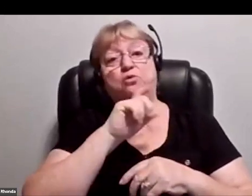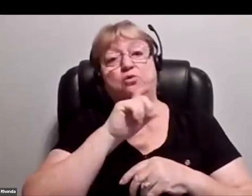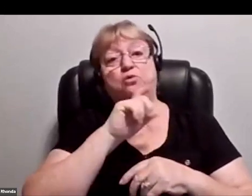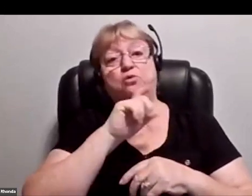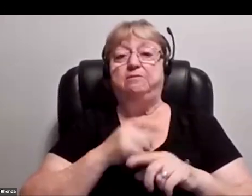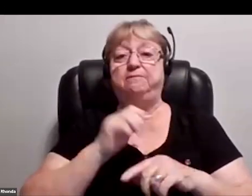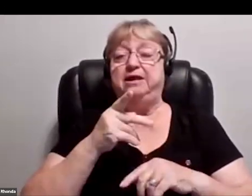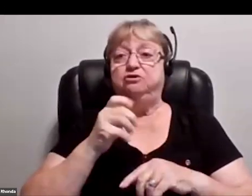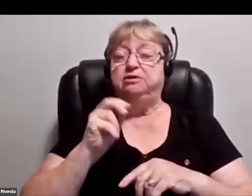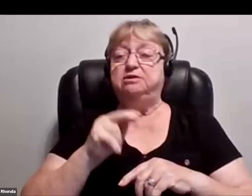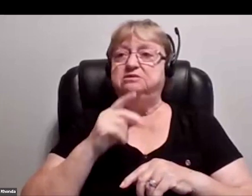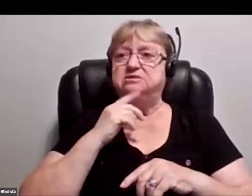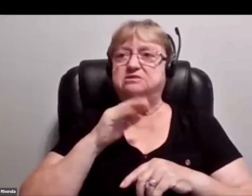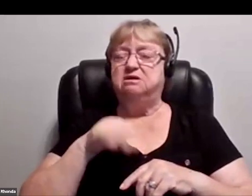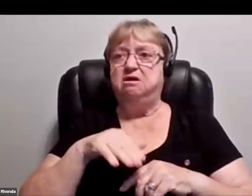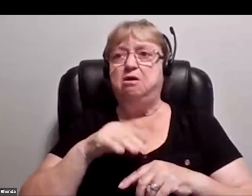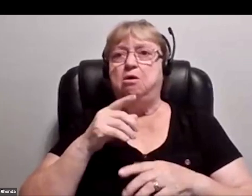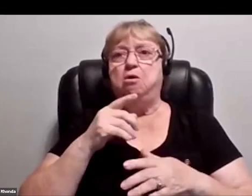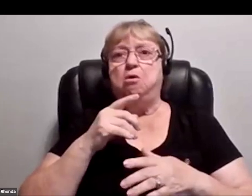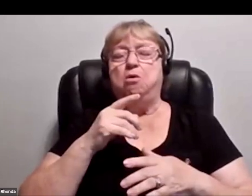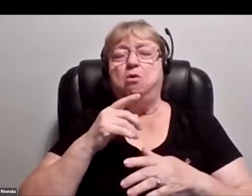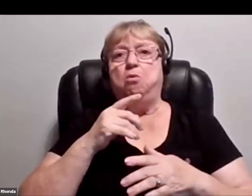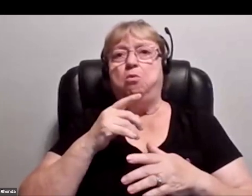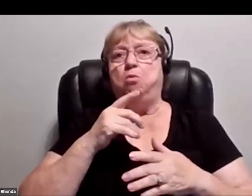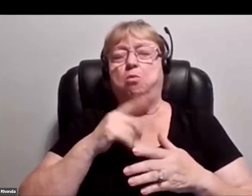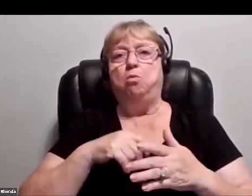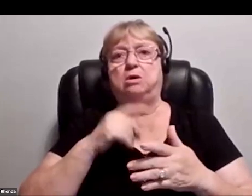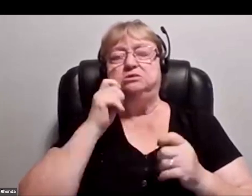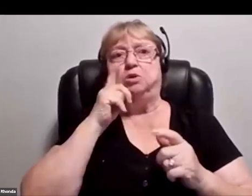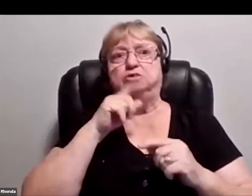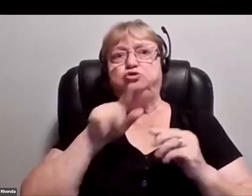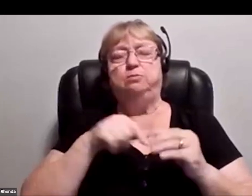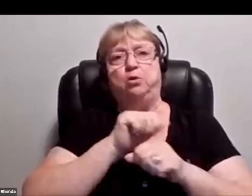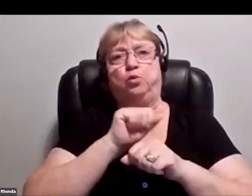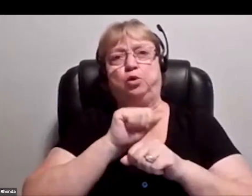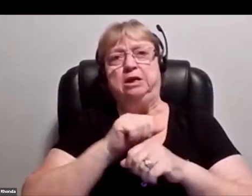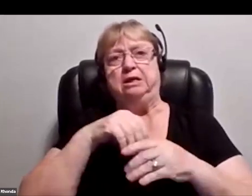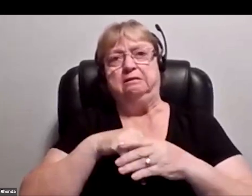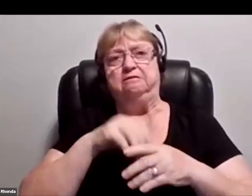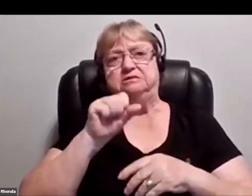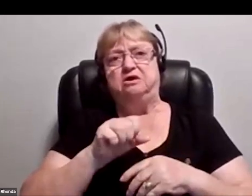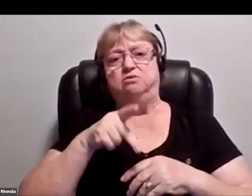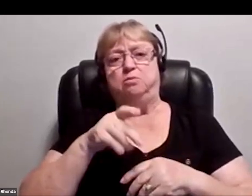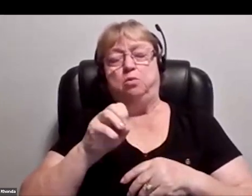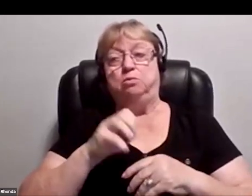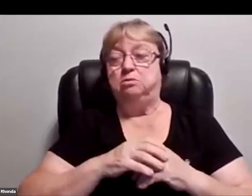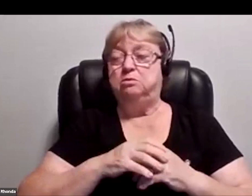"What has surprised you about working at the South Pole?" Yes, I think something that did surprise me,